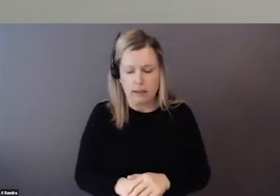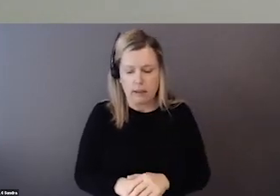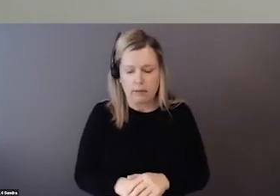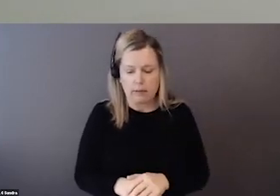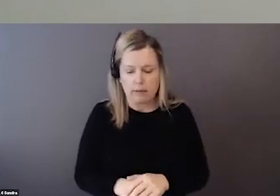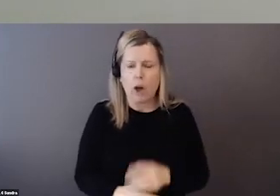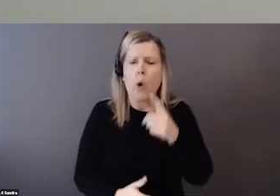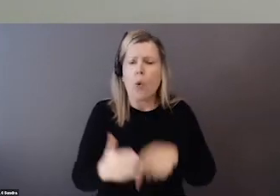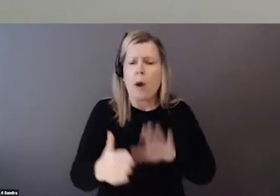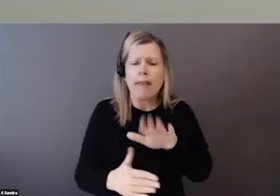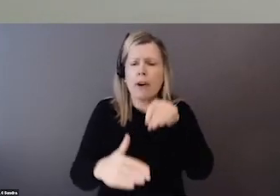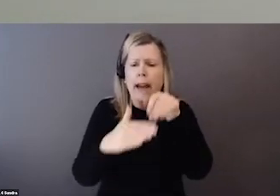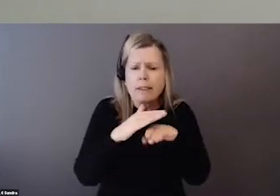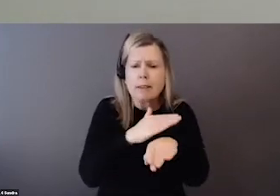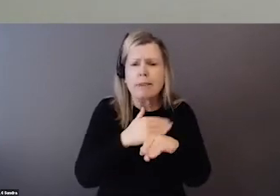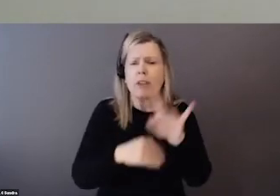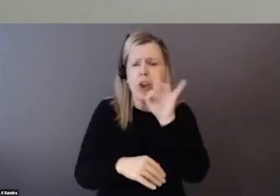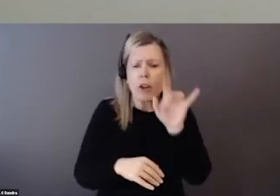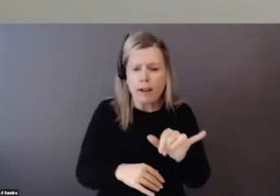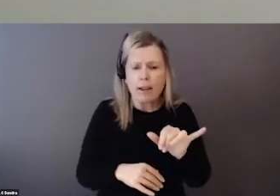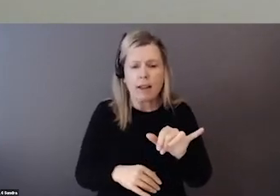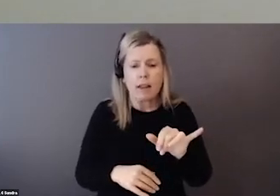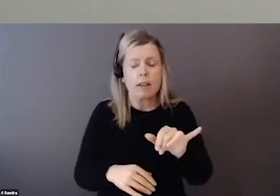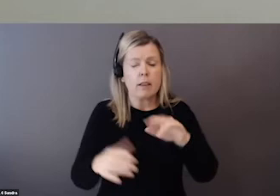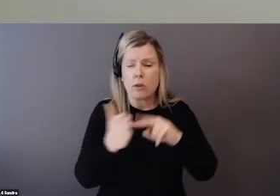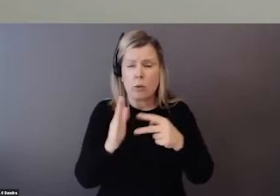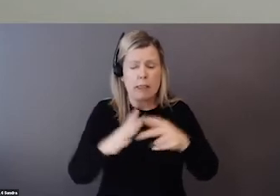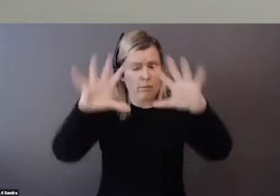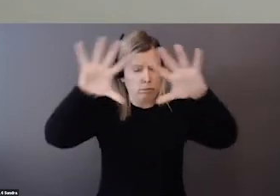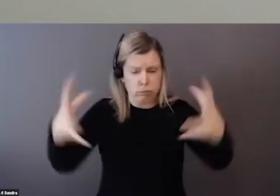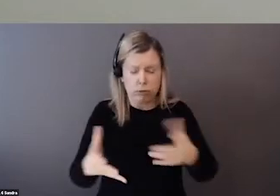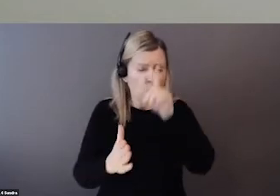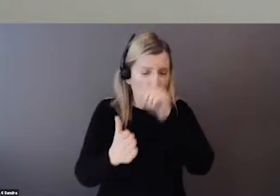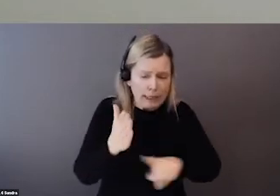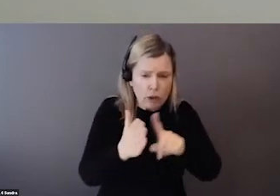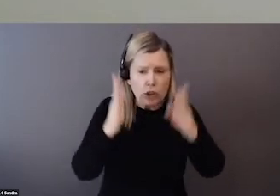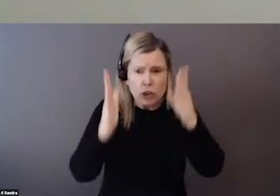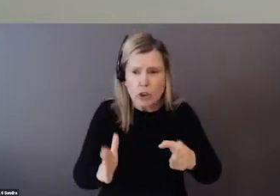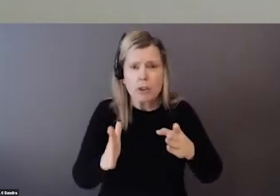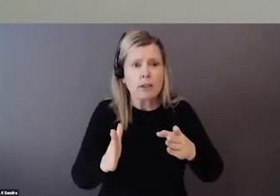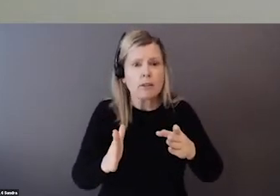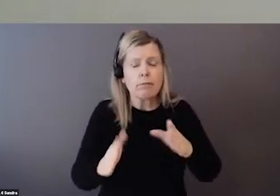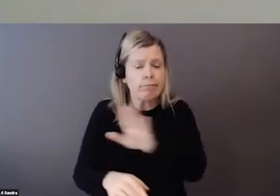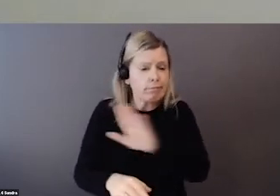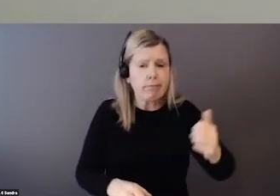A team of researchers and national community partners, the National Educational Association of Disabled Students